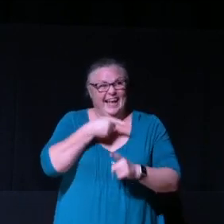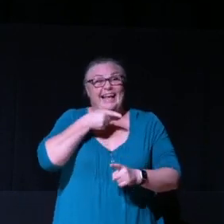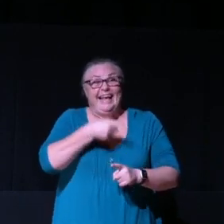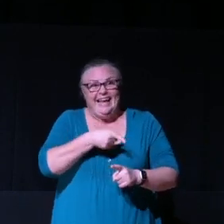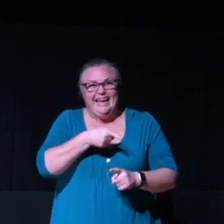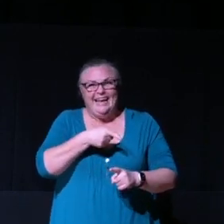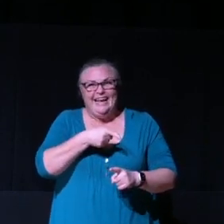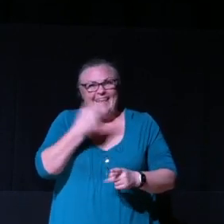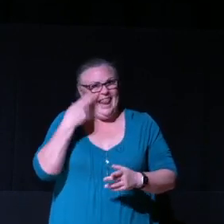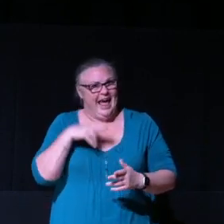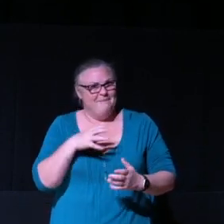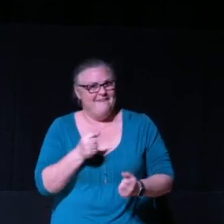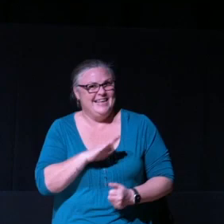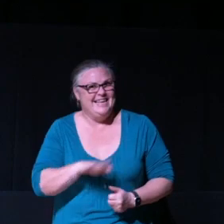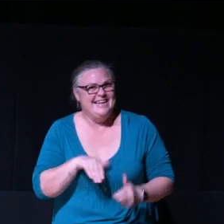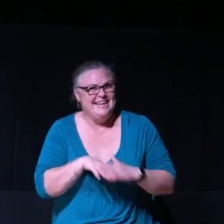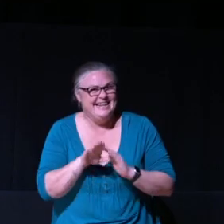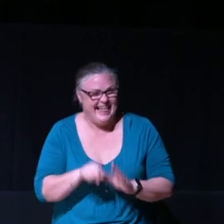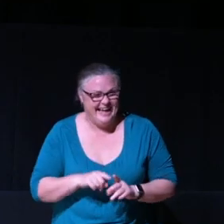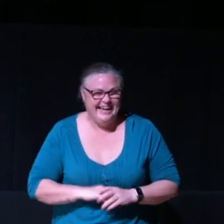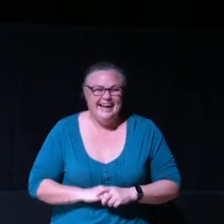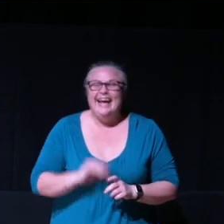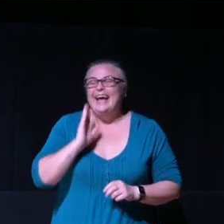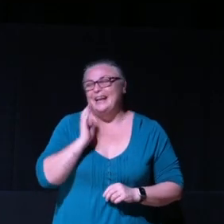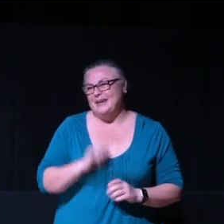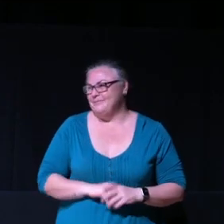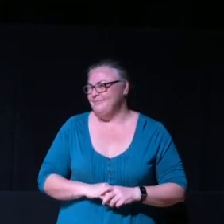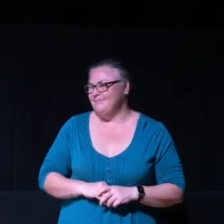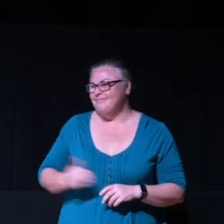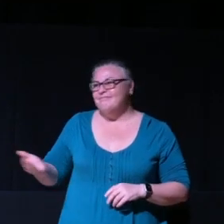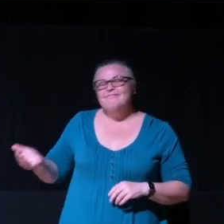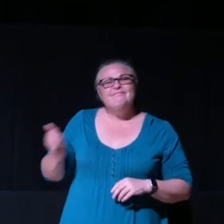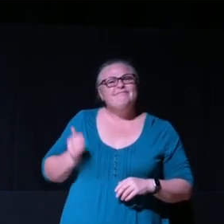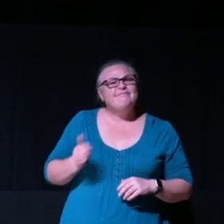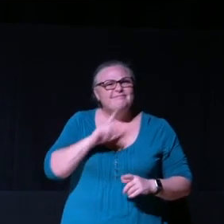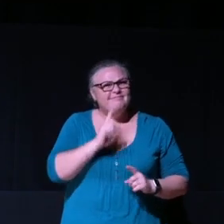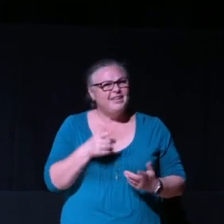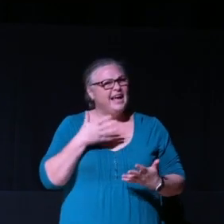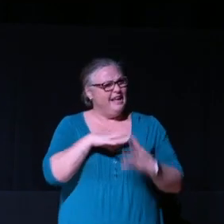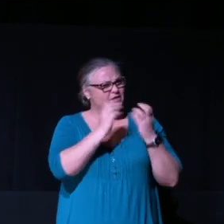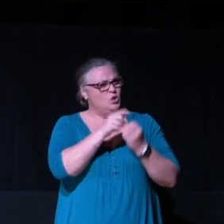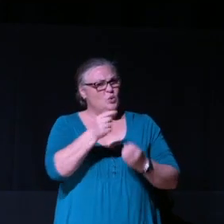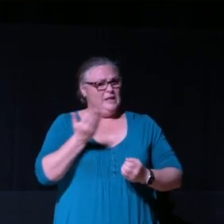Oh look, I don't know. I think that all those things that you just described for instance, like it's sort of, what you're describing